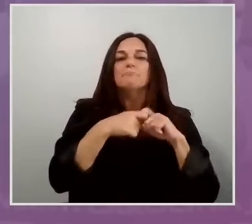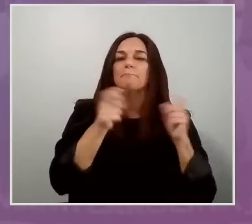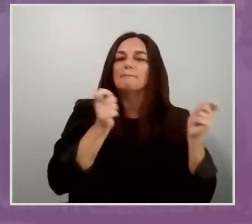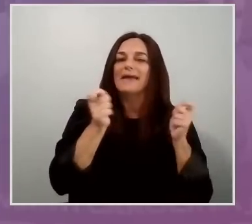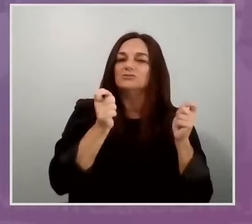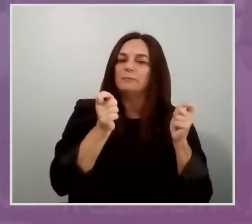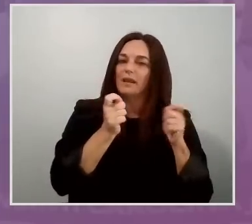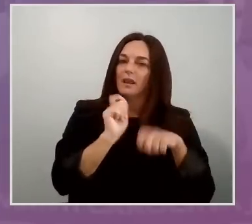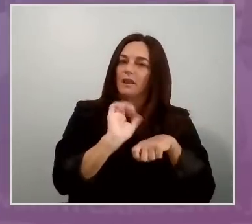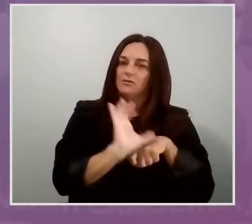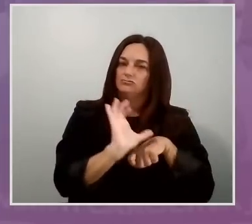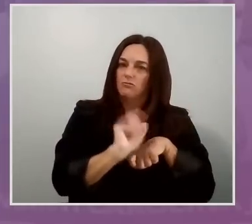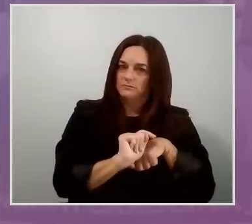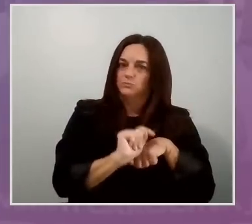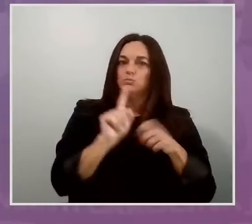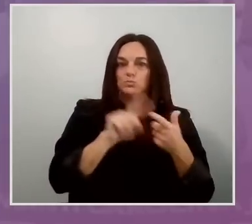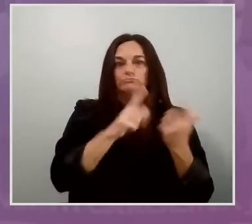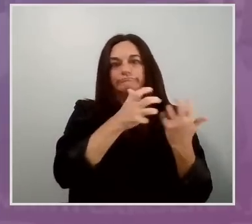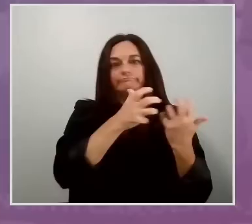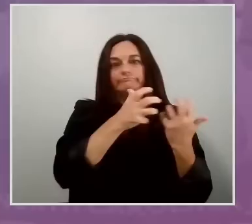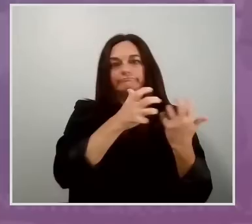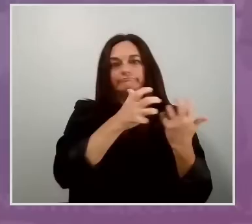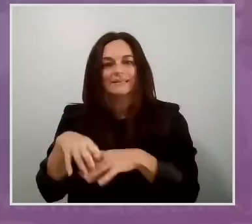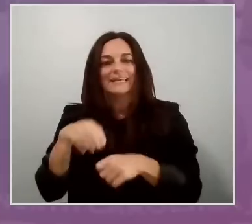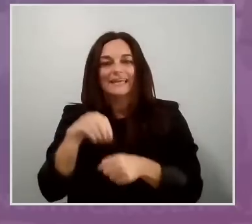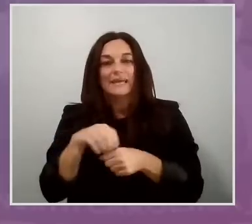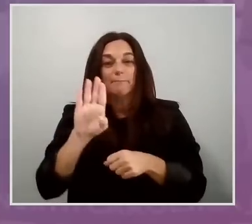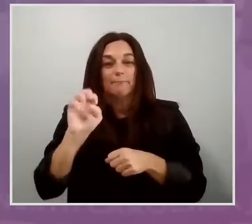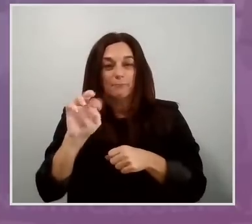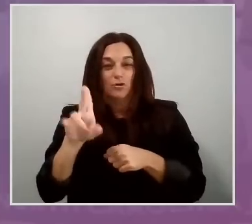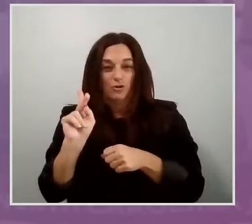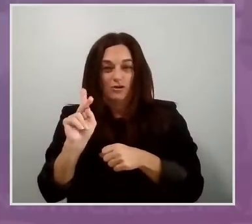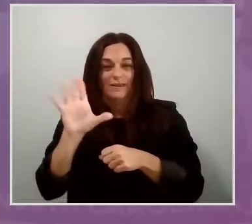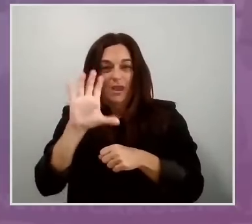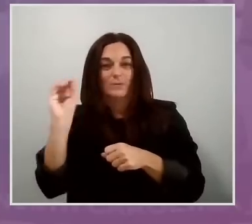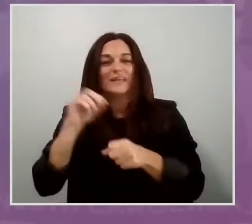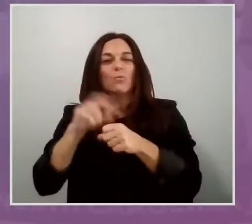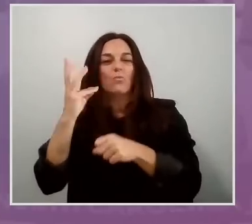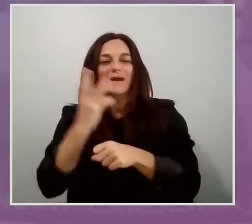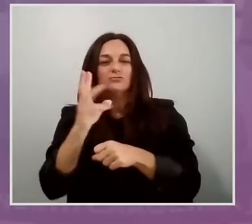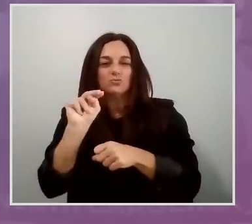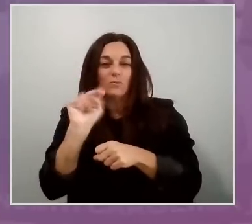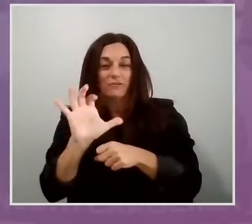SHE TOOK A BREAK FROM HER JOB